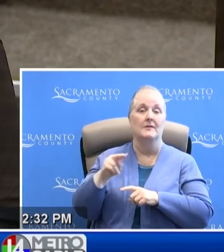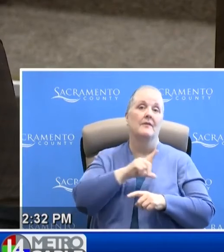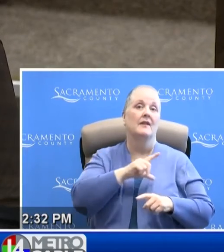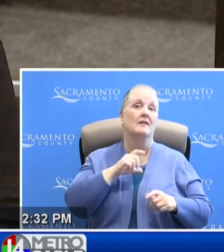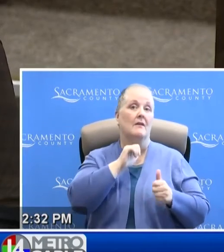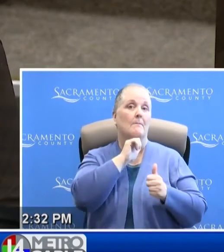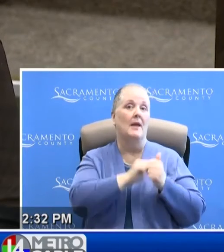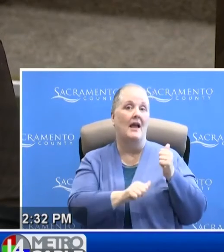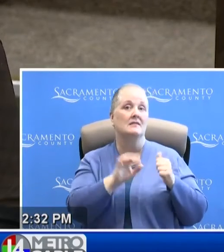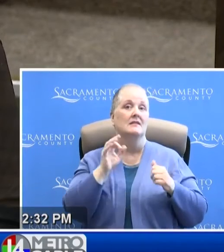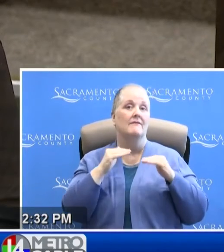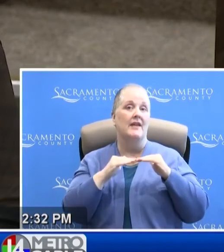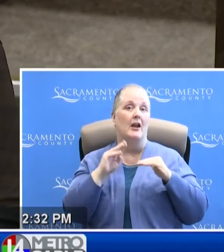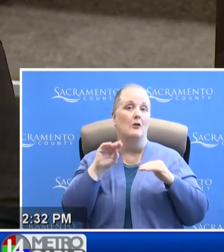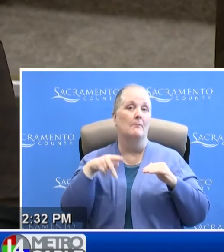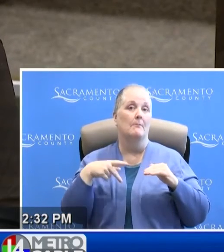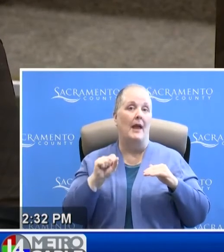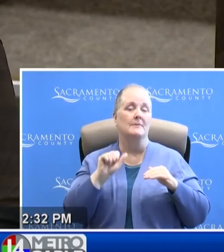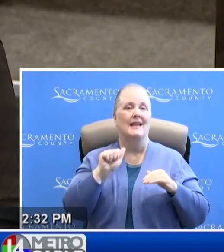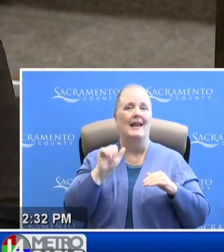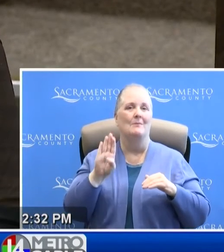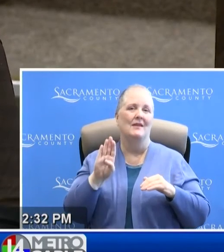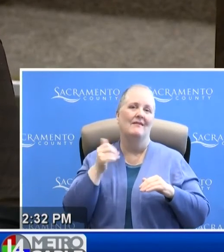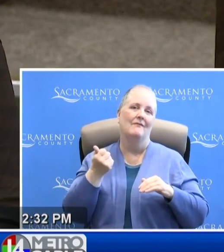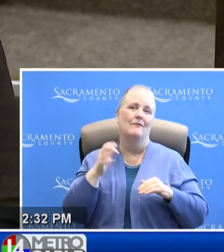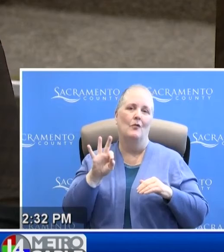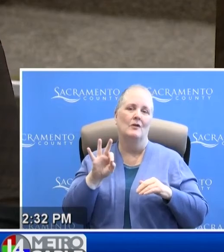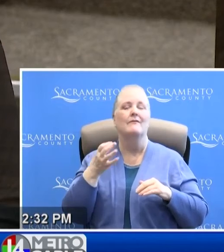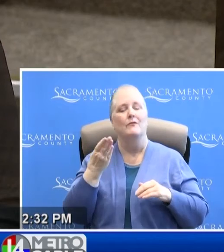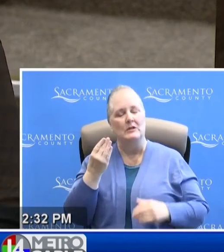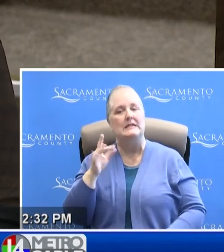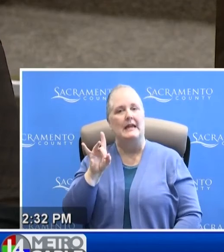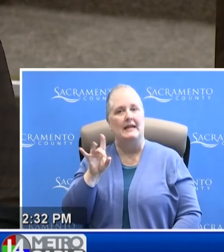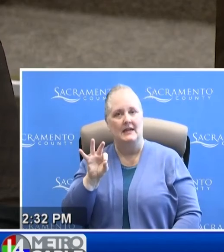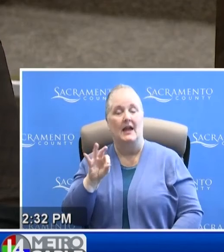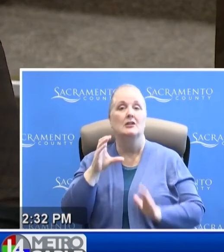Act AB 849 Bonta Chapter 557